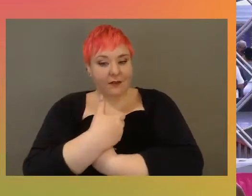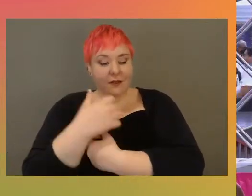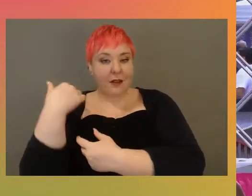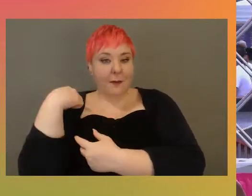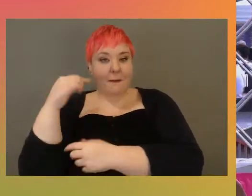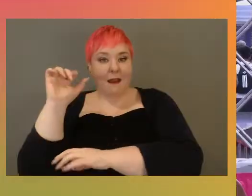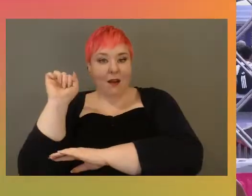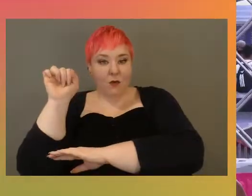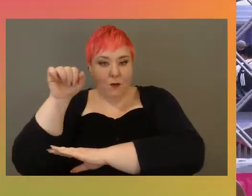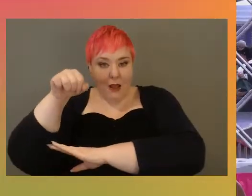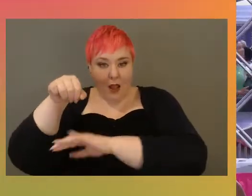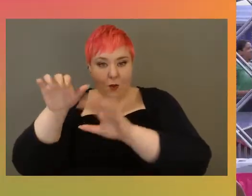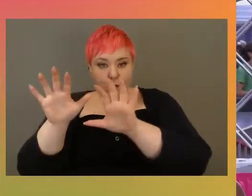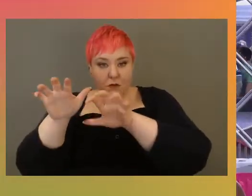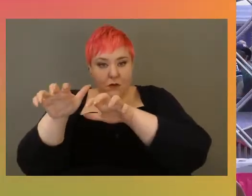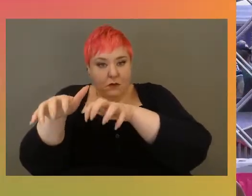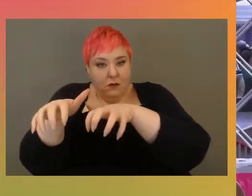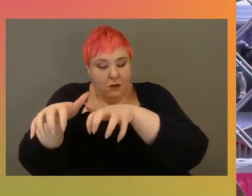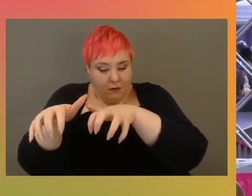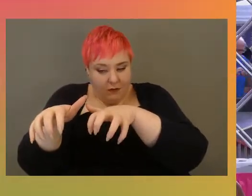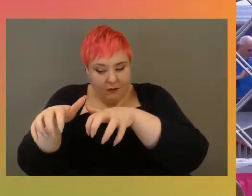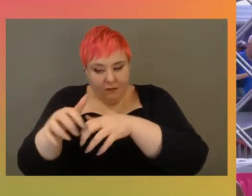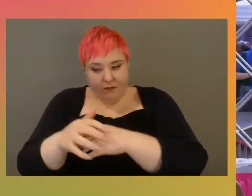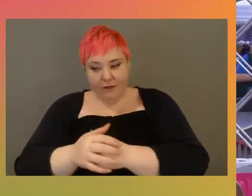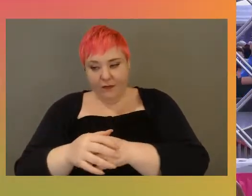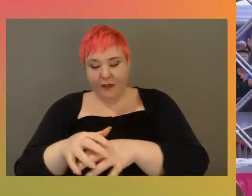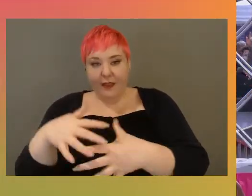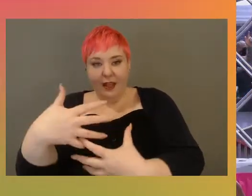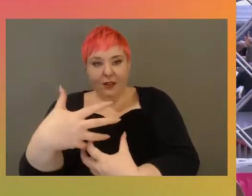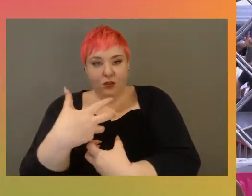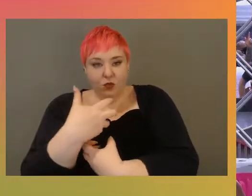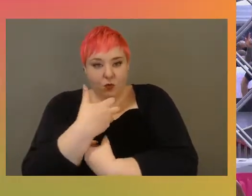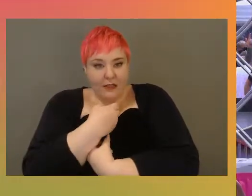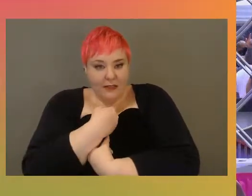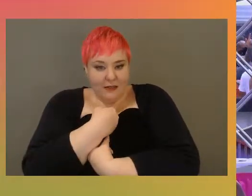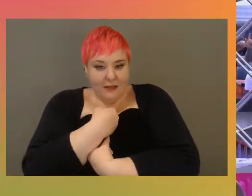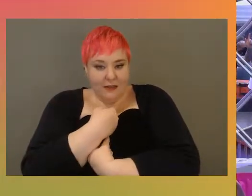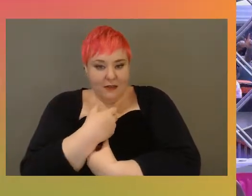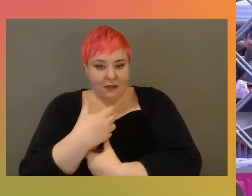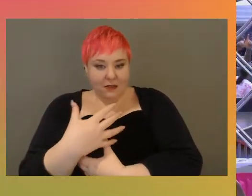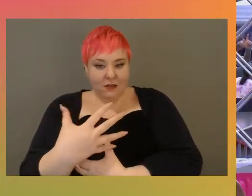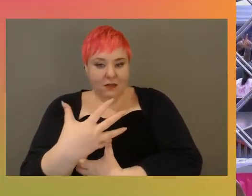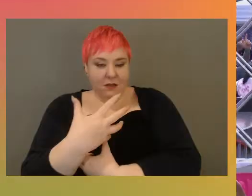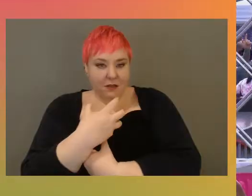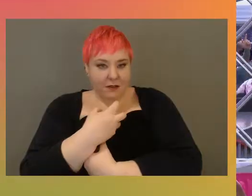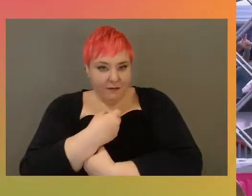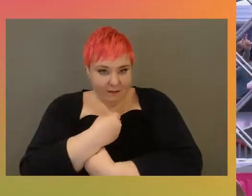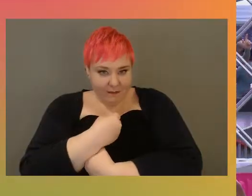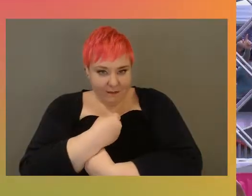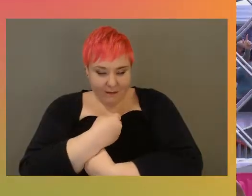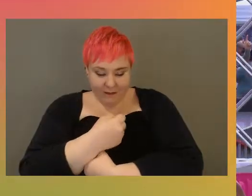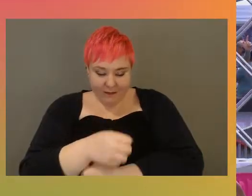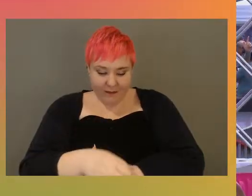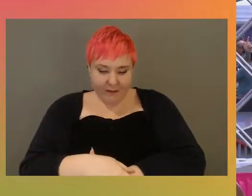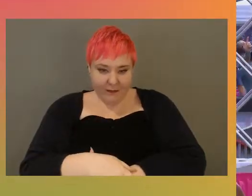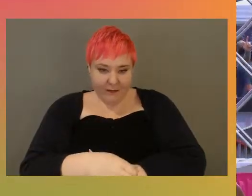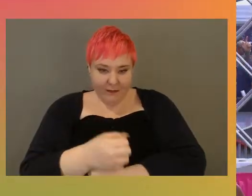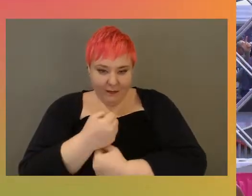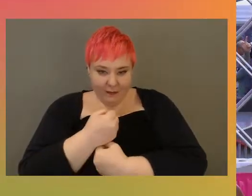HOW THE LEG.